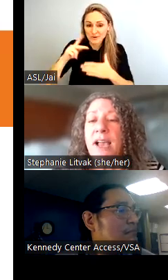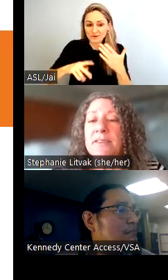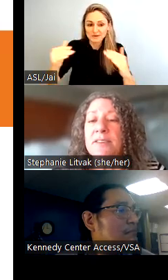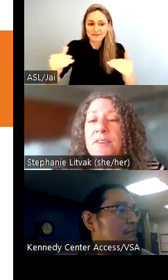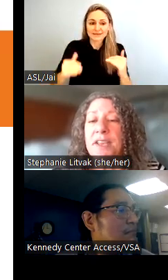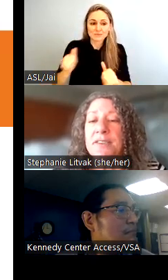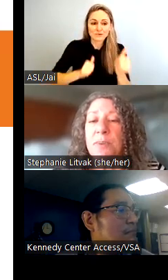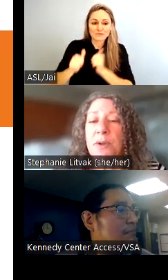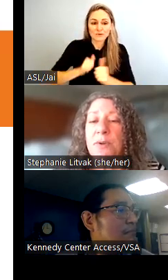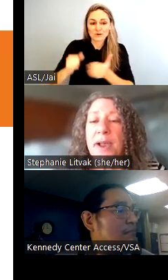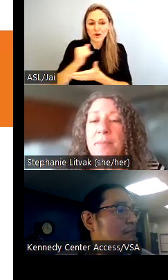Access for Kids Program.